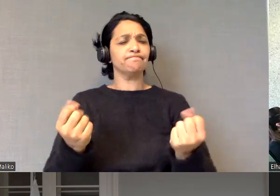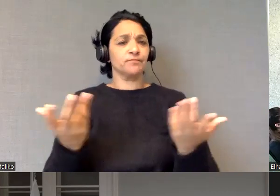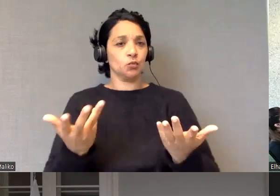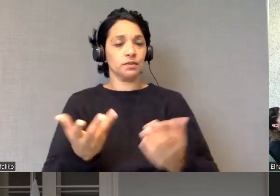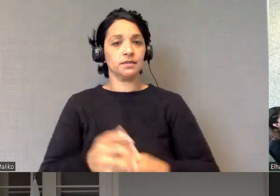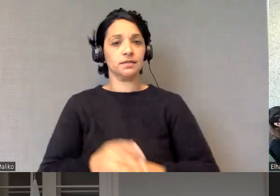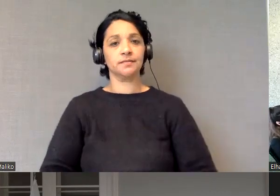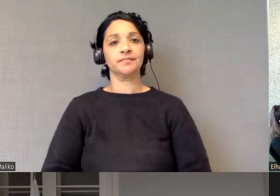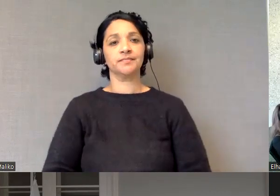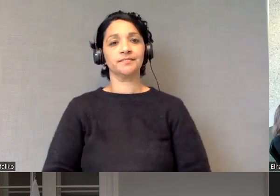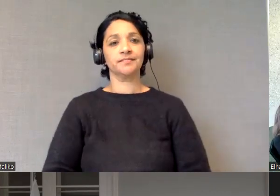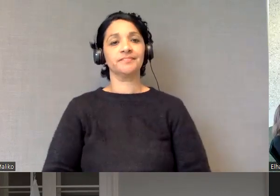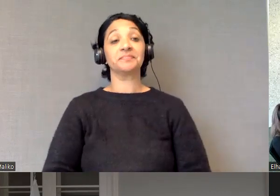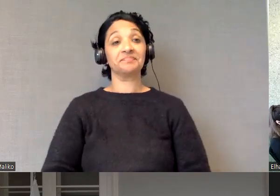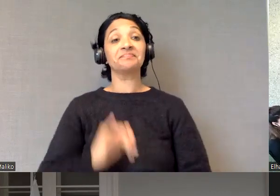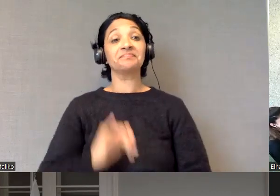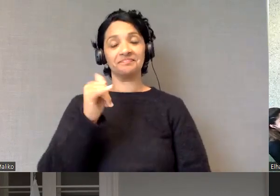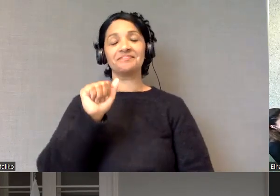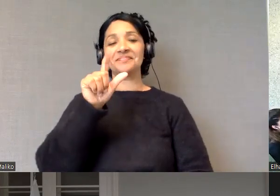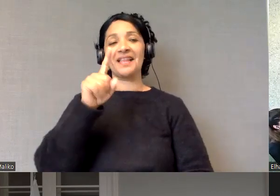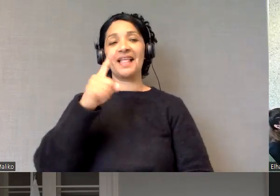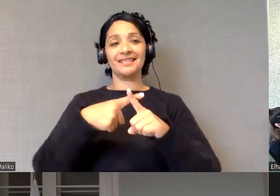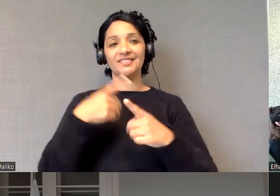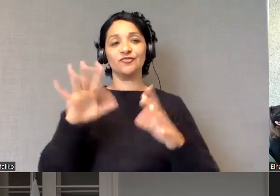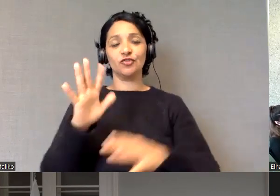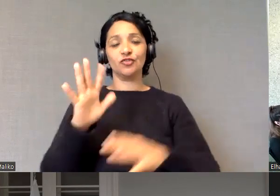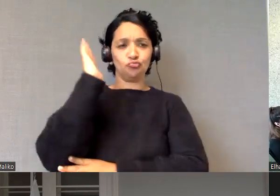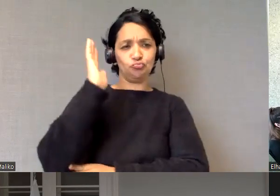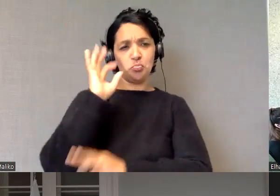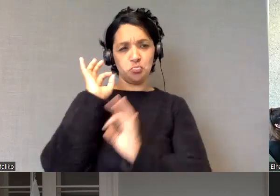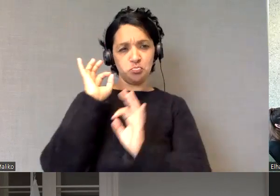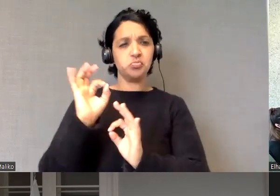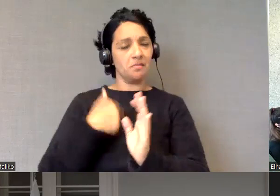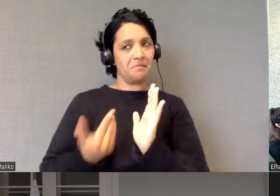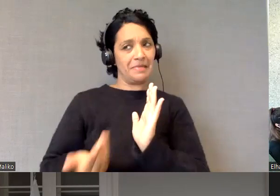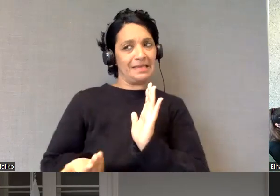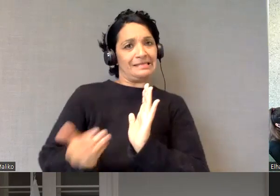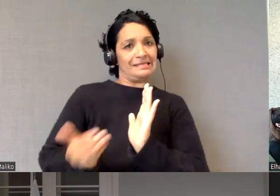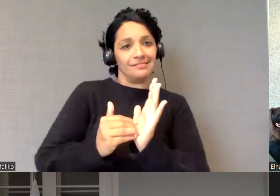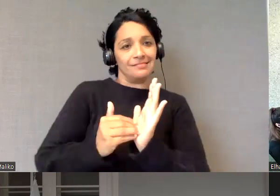William Pons: Alex covered a lot. Thank you, Alex. I'm probably going to repeat quite a bit of what has been said.